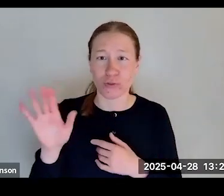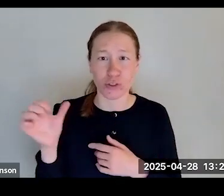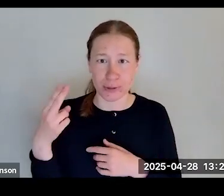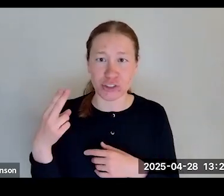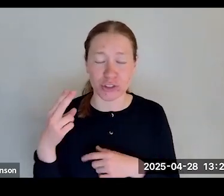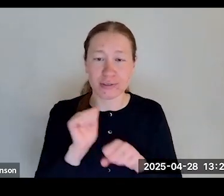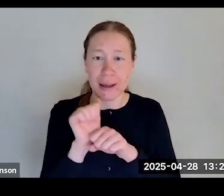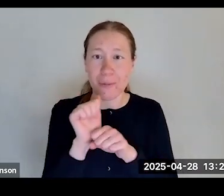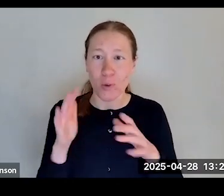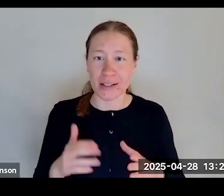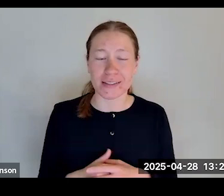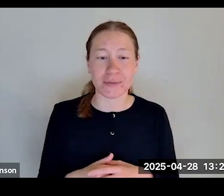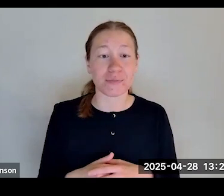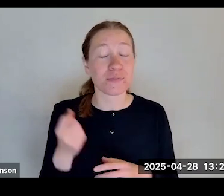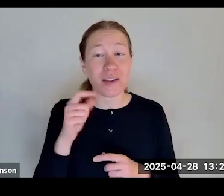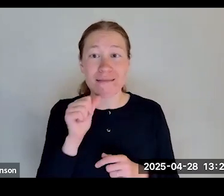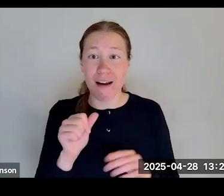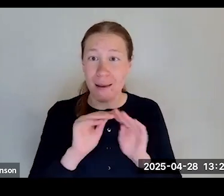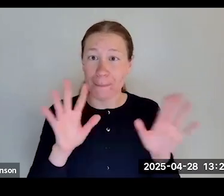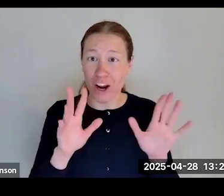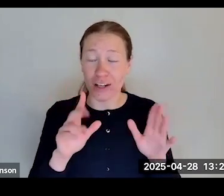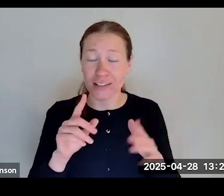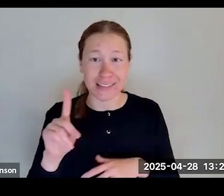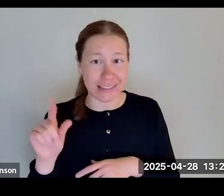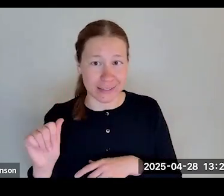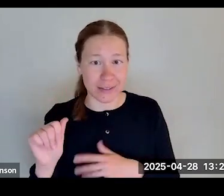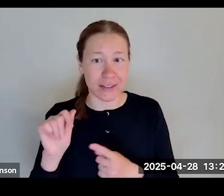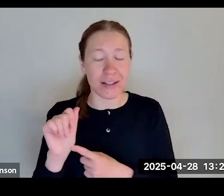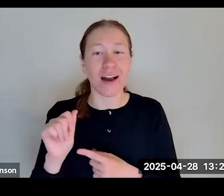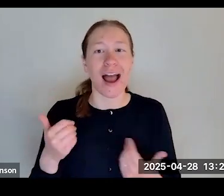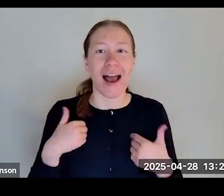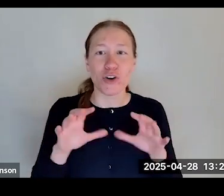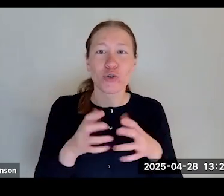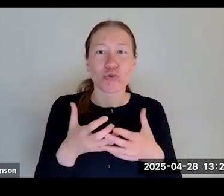Specifically for non-apparent conditions, there's actually a group for individuals with ADHD